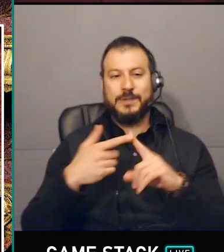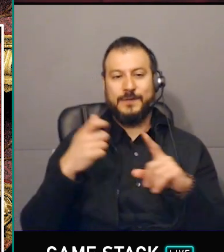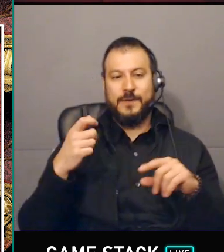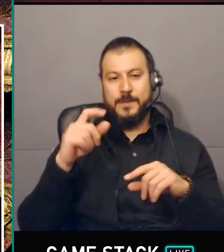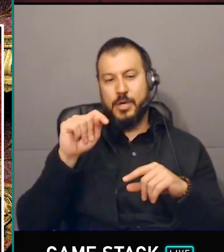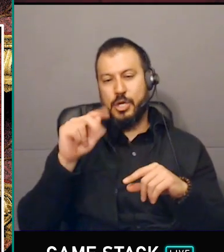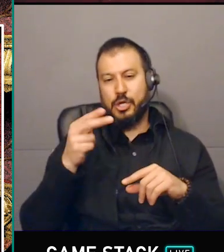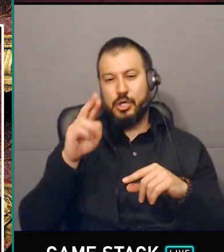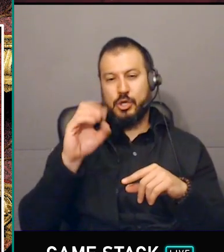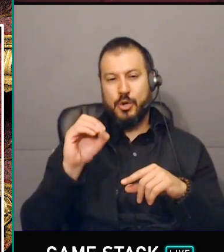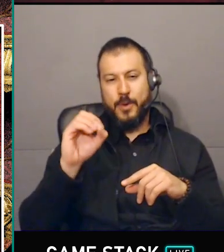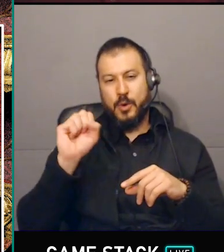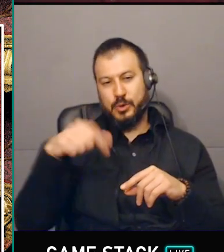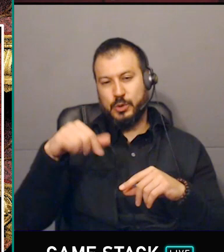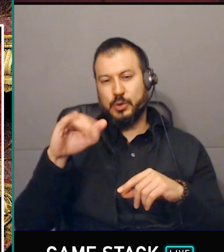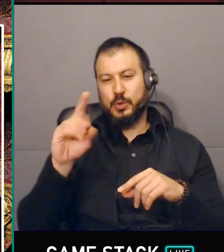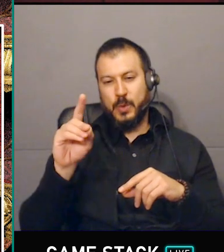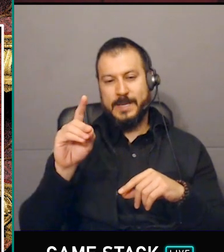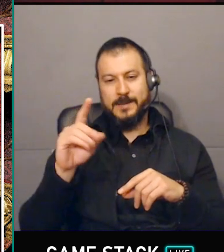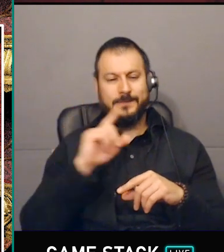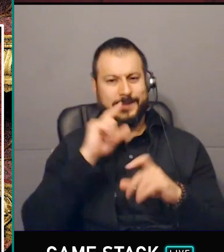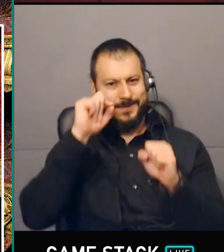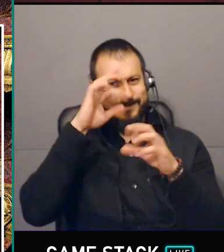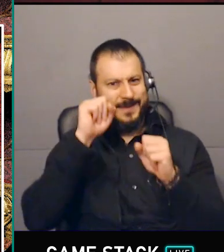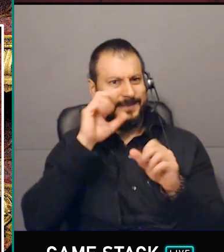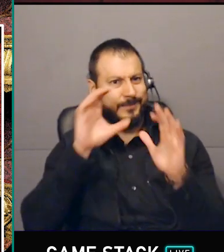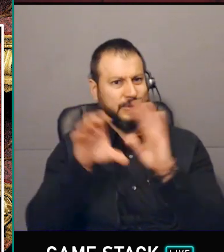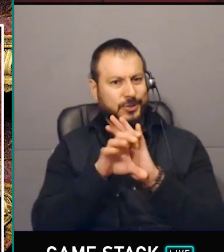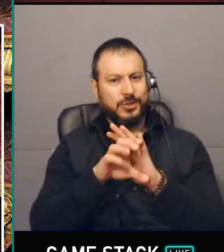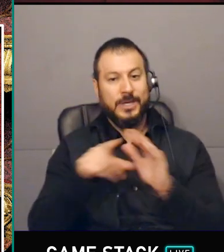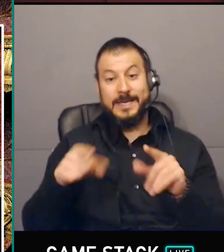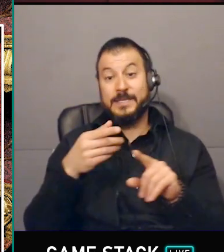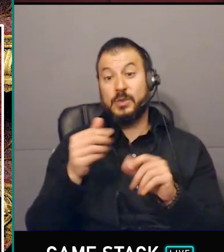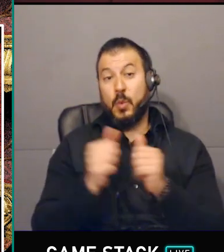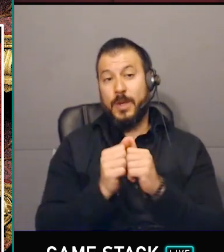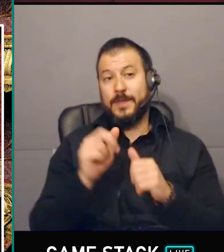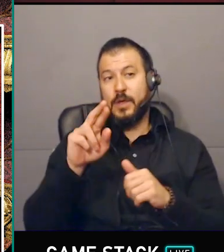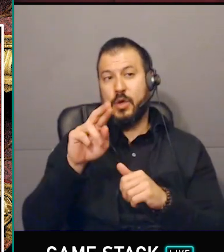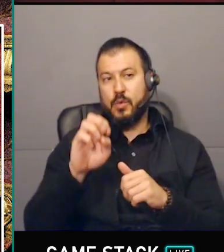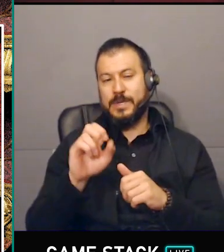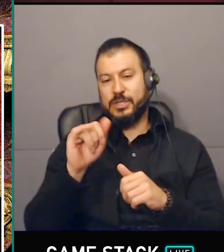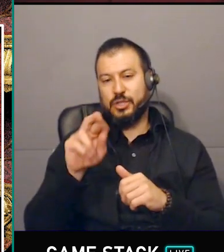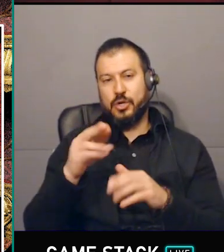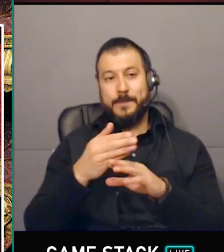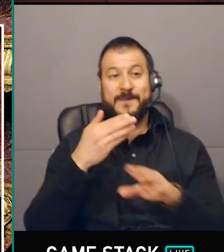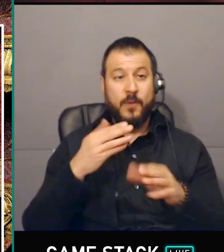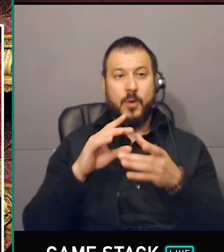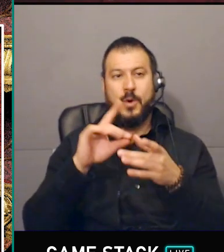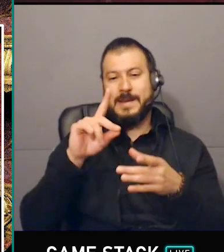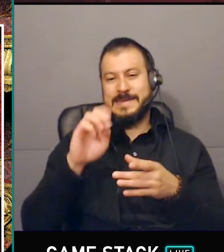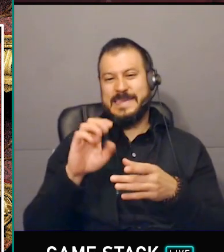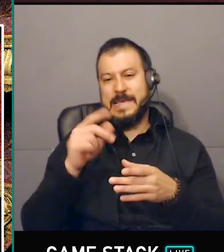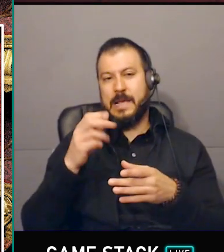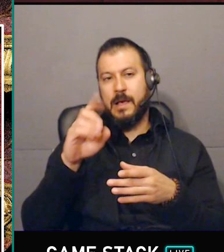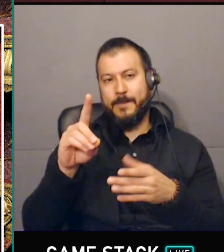about 500,000 emissives, and this is with ReSTIR before we do decouple shading. Now I'm going to flip to the next slide where